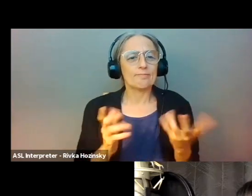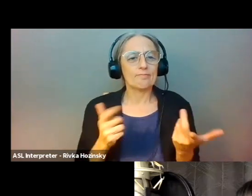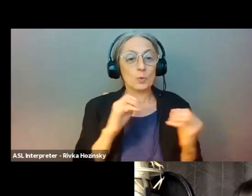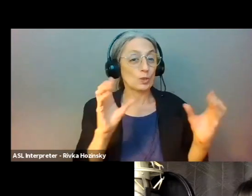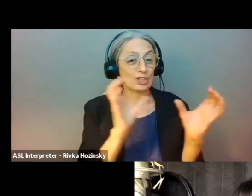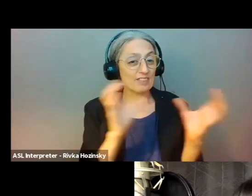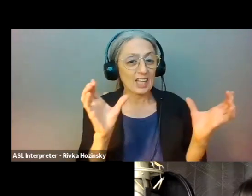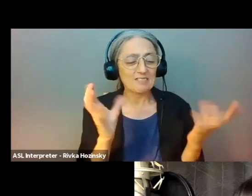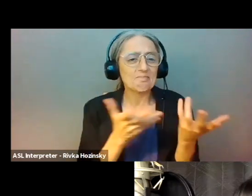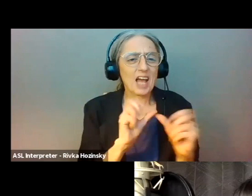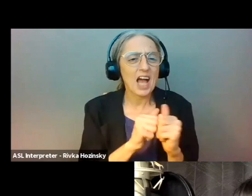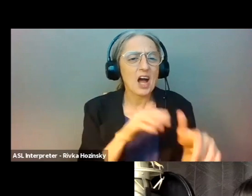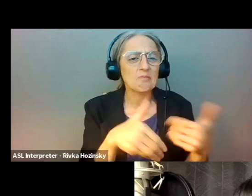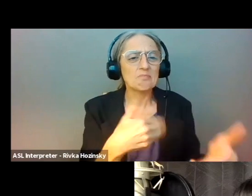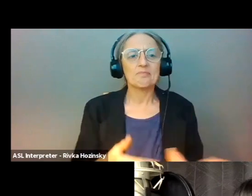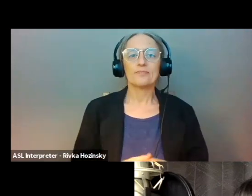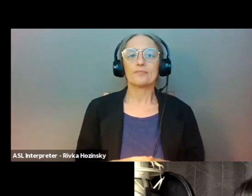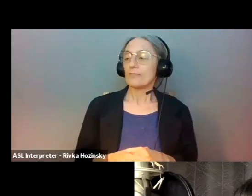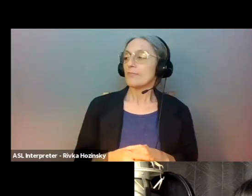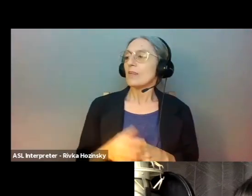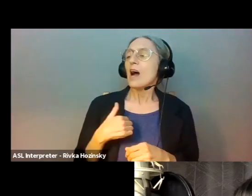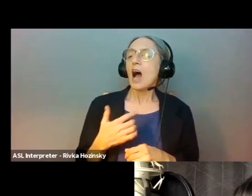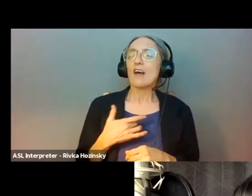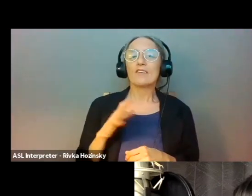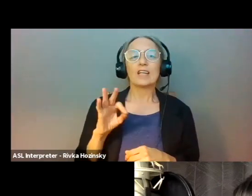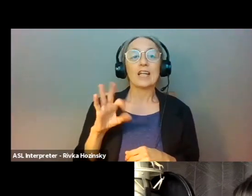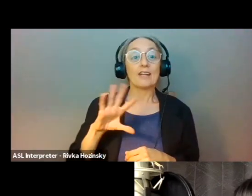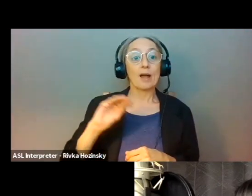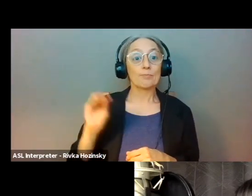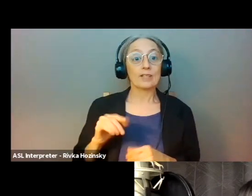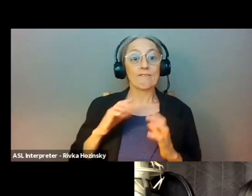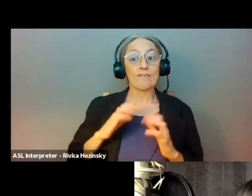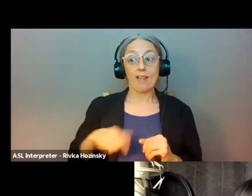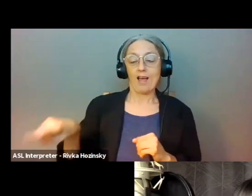I would definitely say that probably 95% of my clients come from word of mouth.